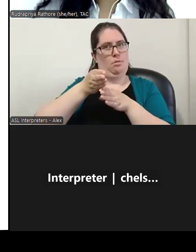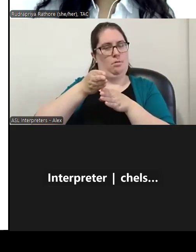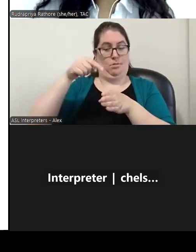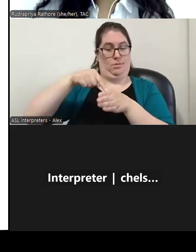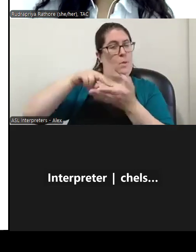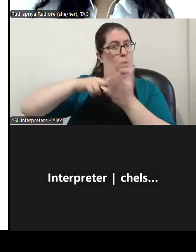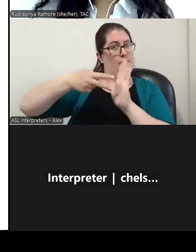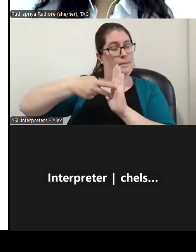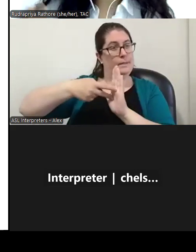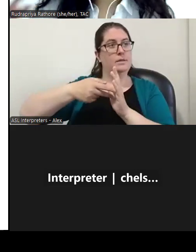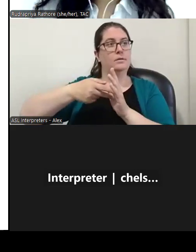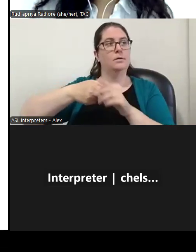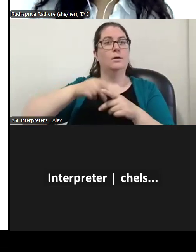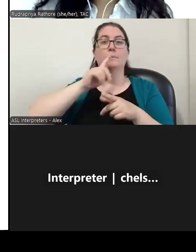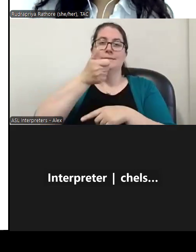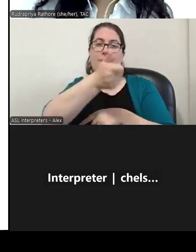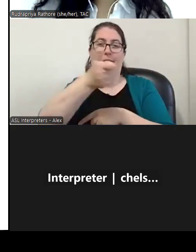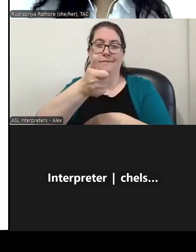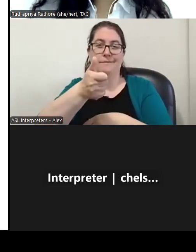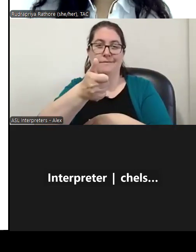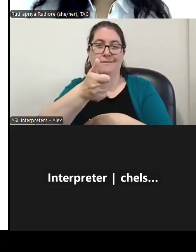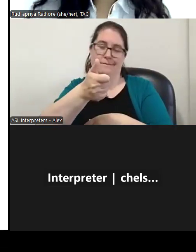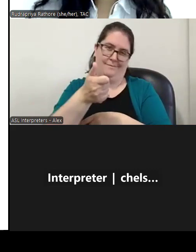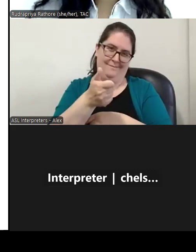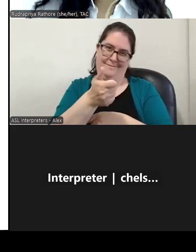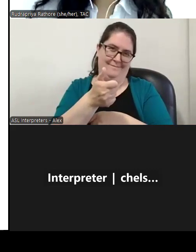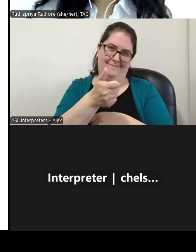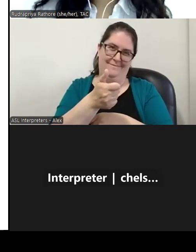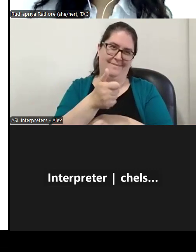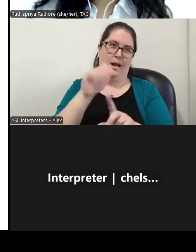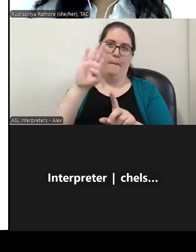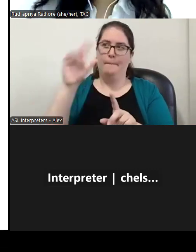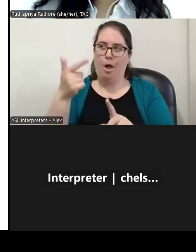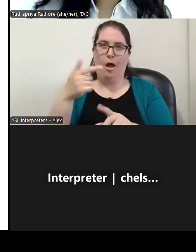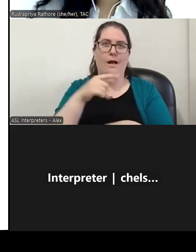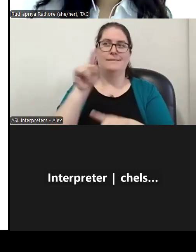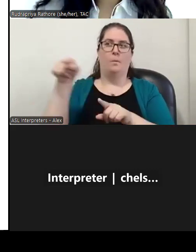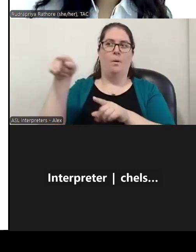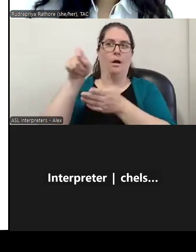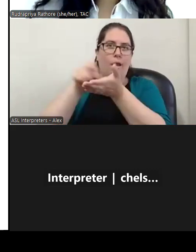is that someone other than yourself selected the work for publication and edited the work